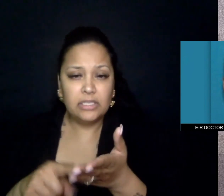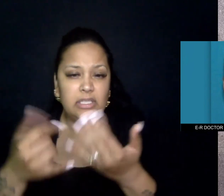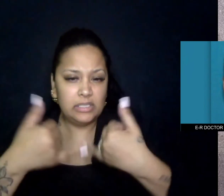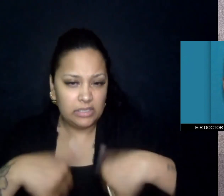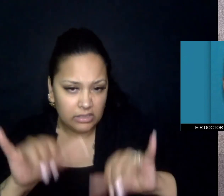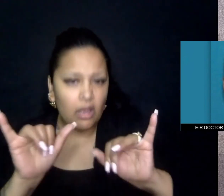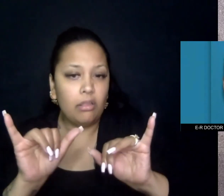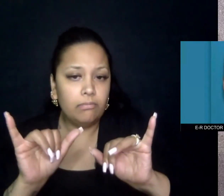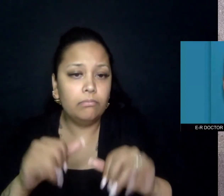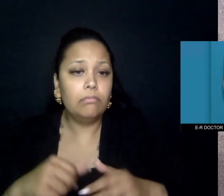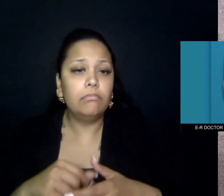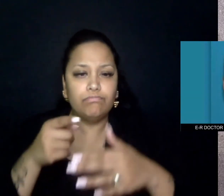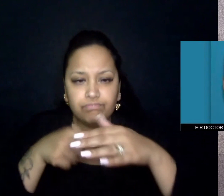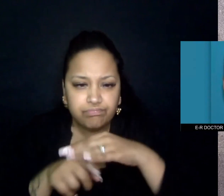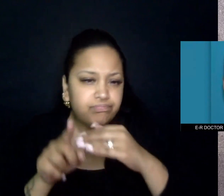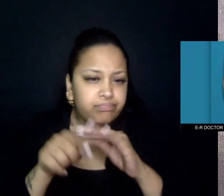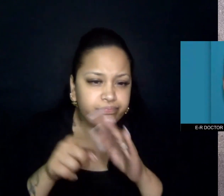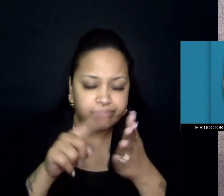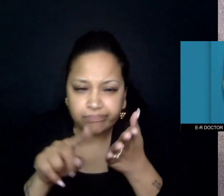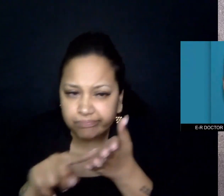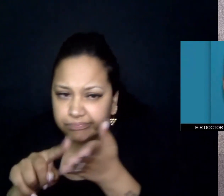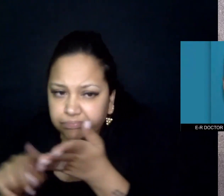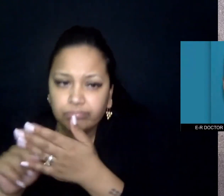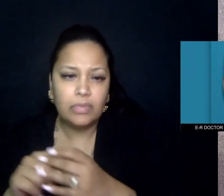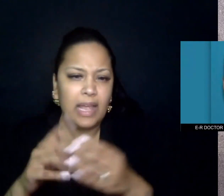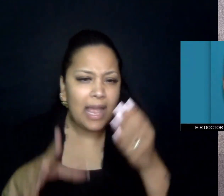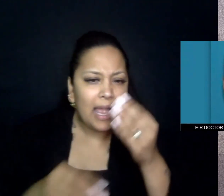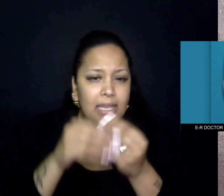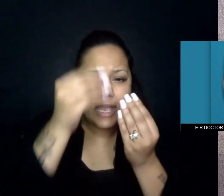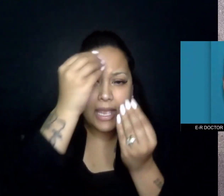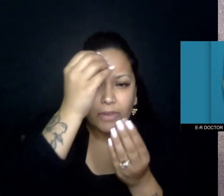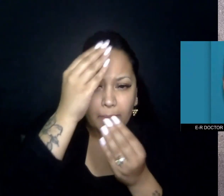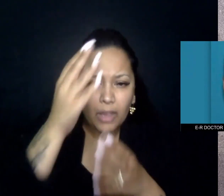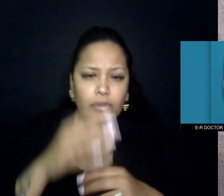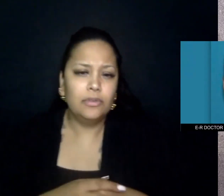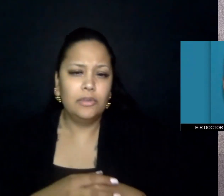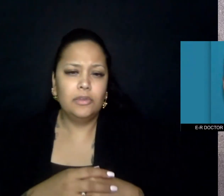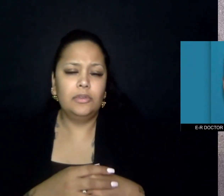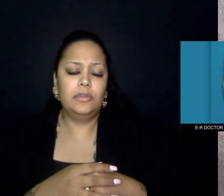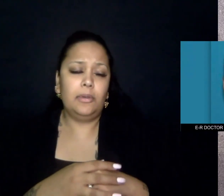and that additional information about the matter cannot be released at this time.